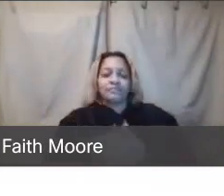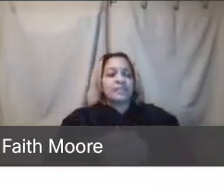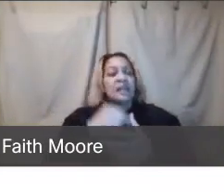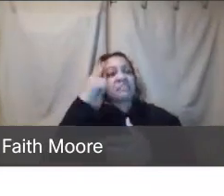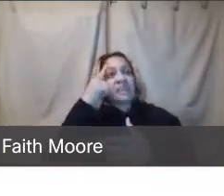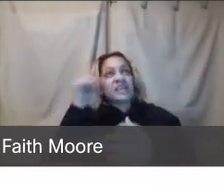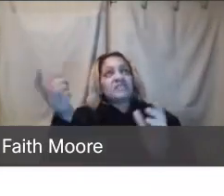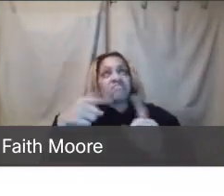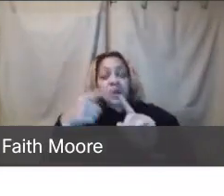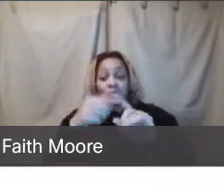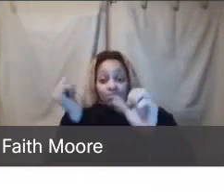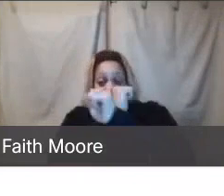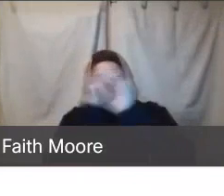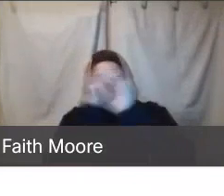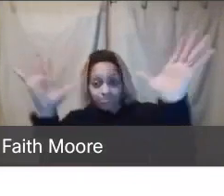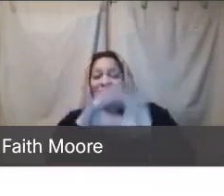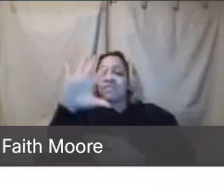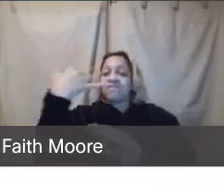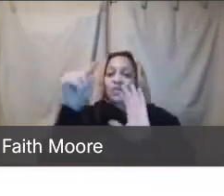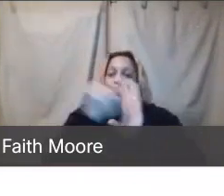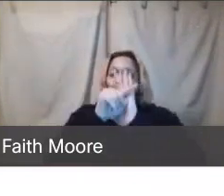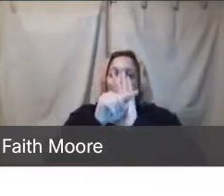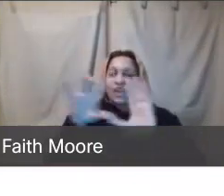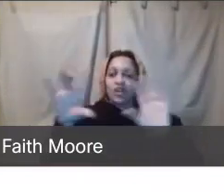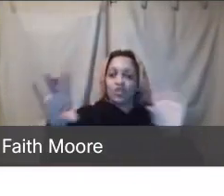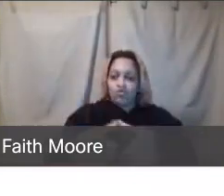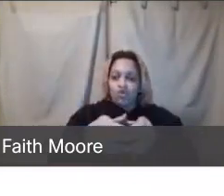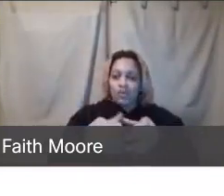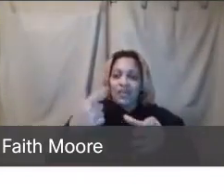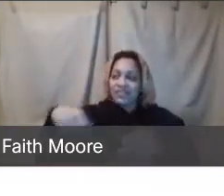Michigan, and they travel and their motor coach from Michigan to Washington D. C.